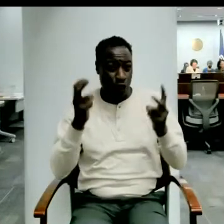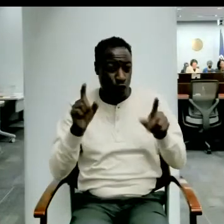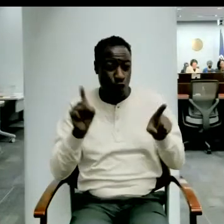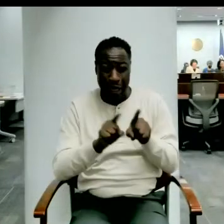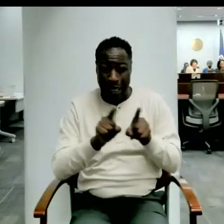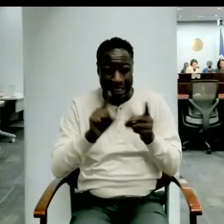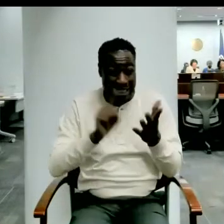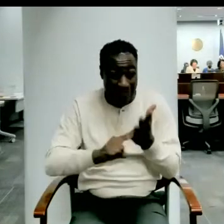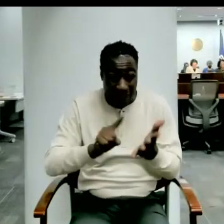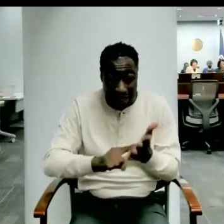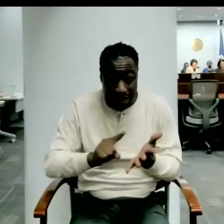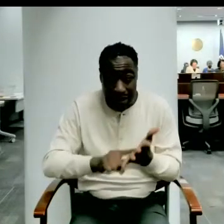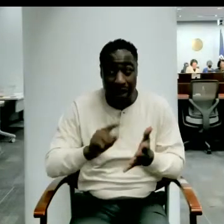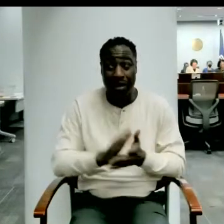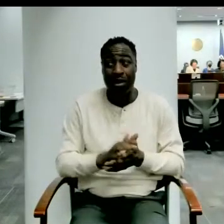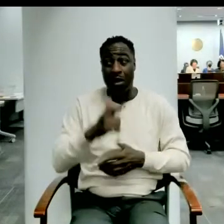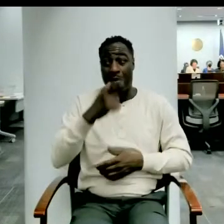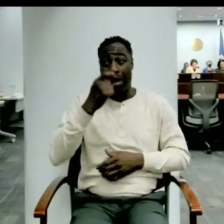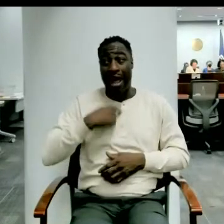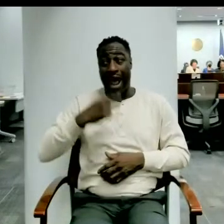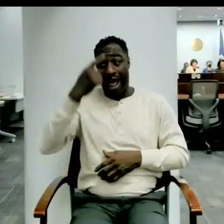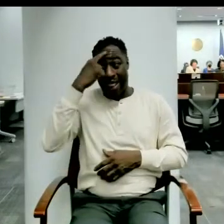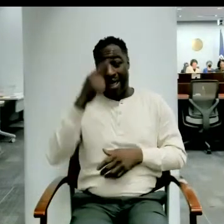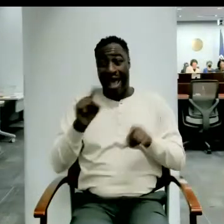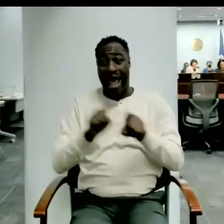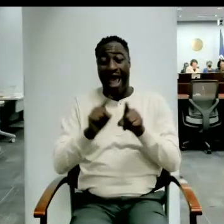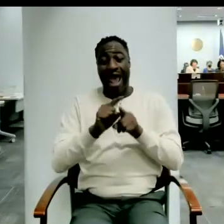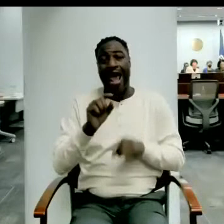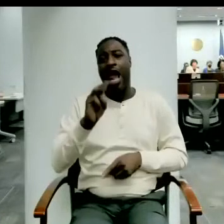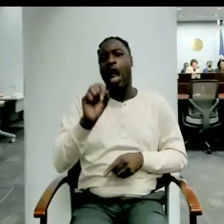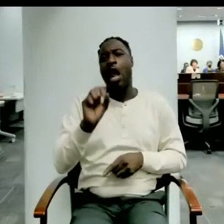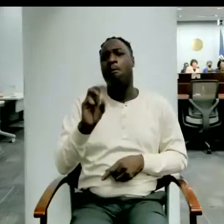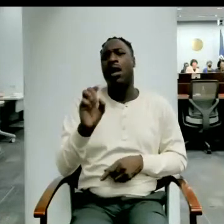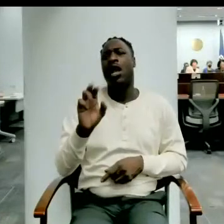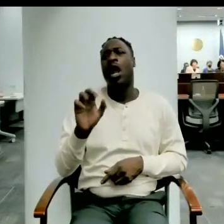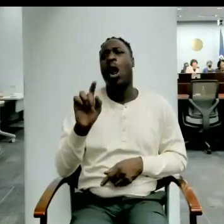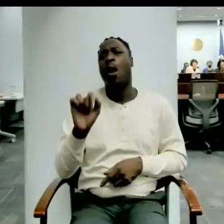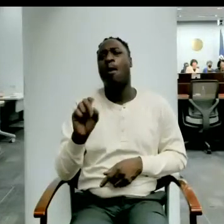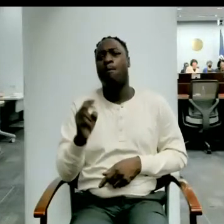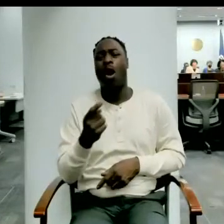et cetera. Because I think that um as Ms. Martin said, putting out some guidance around that would